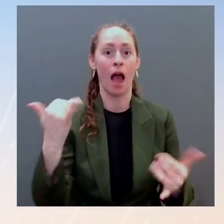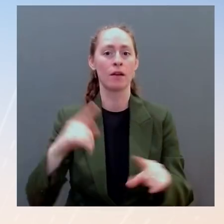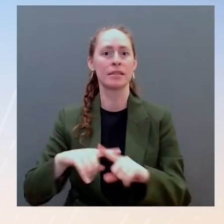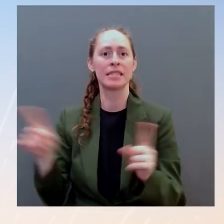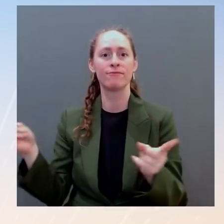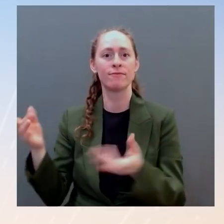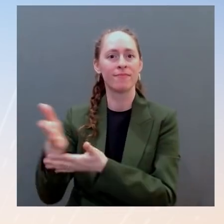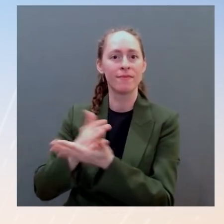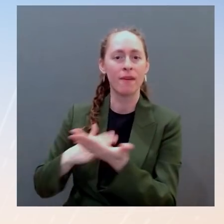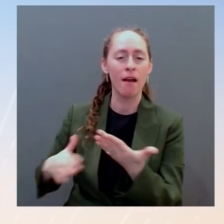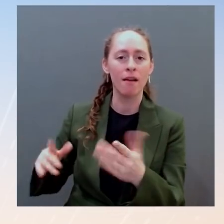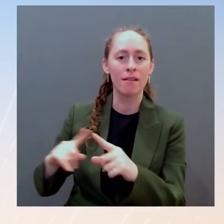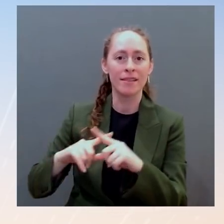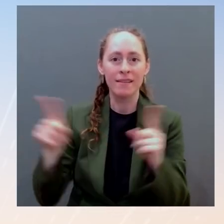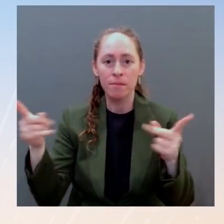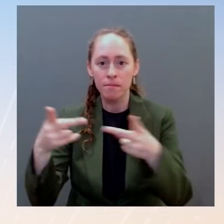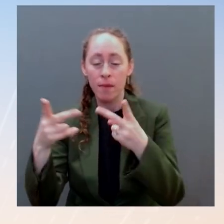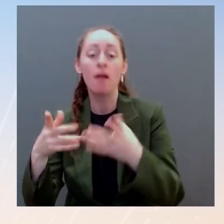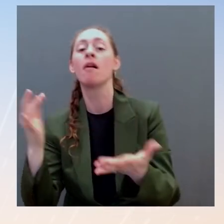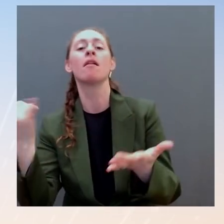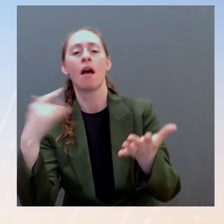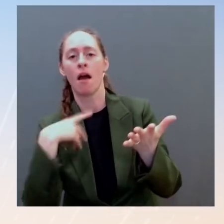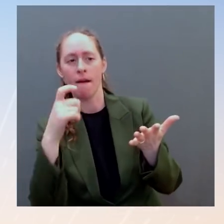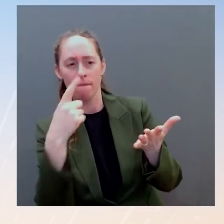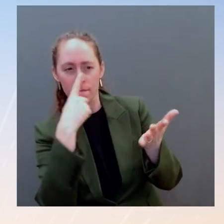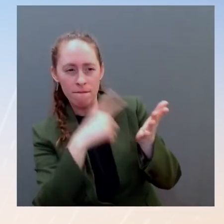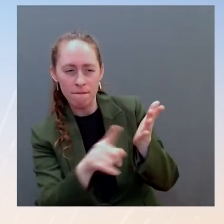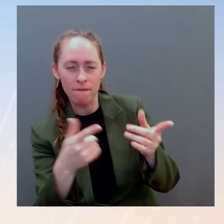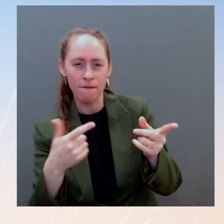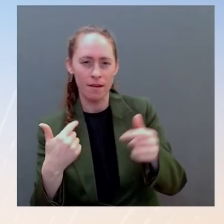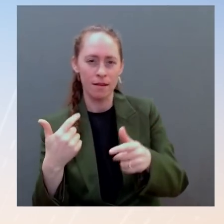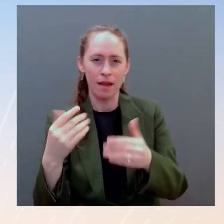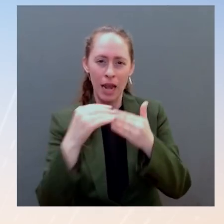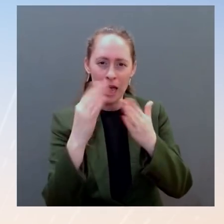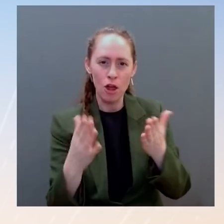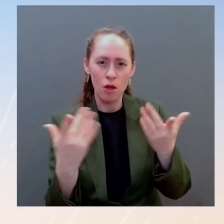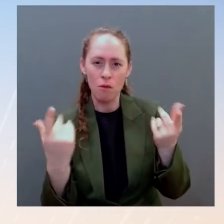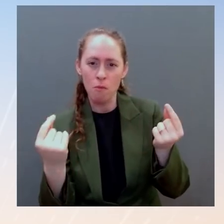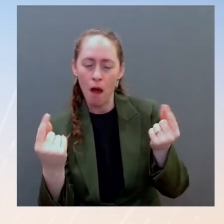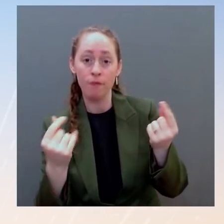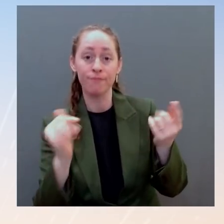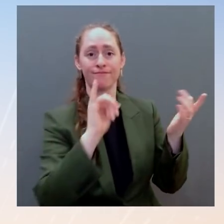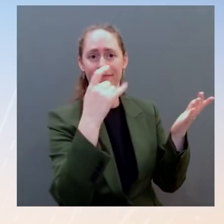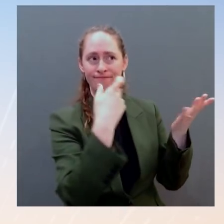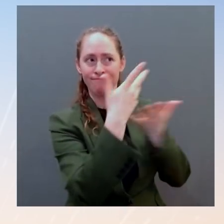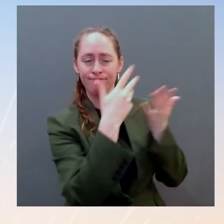We'll have those discussions with Congress. I'm not in a position to put a cap on it at this point in time. The Press: Okay, got it.